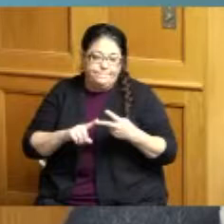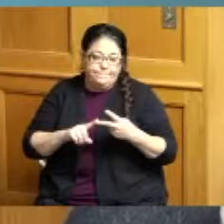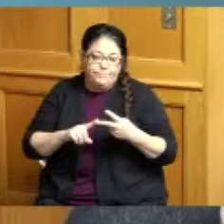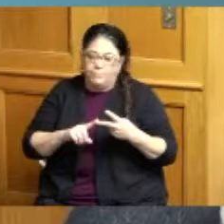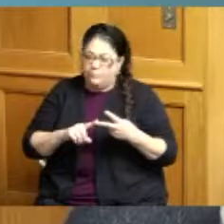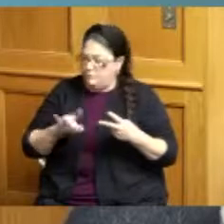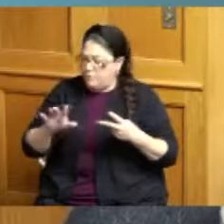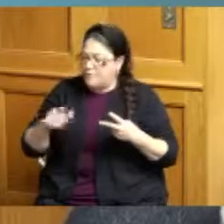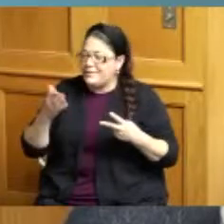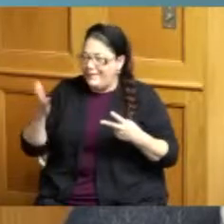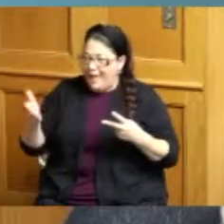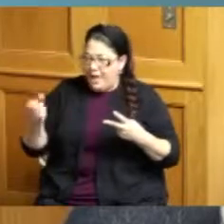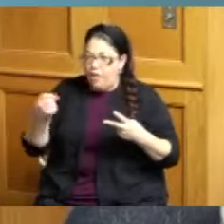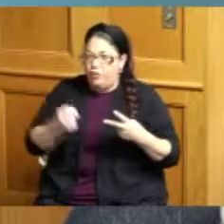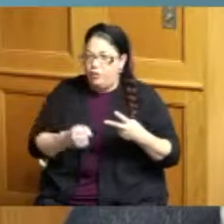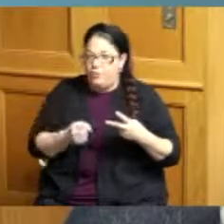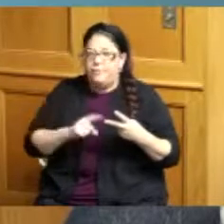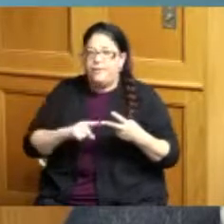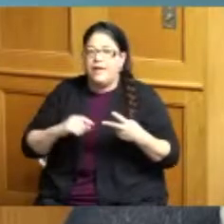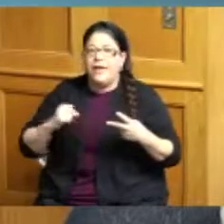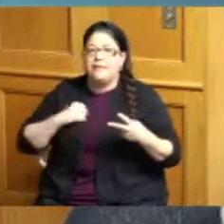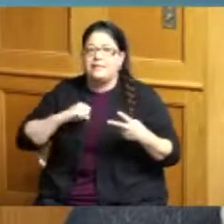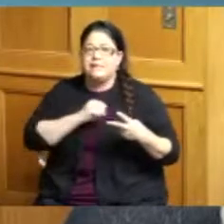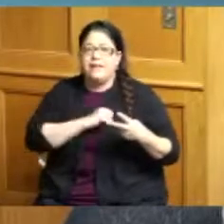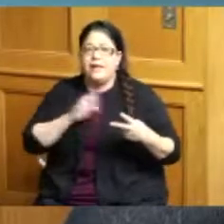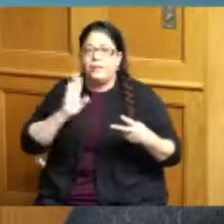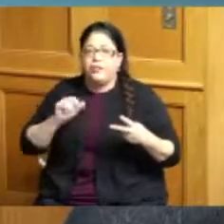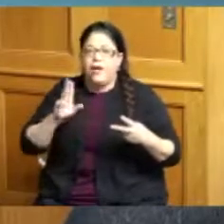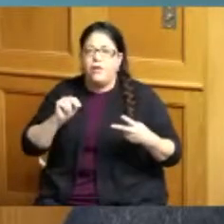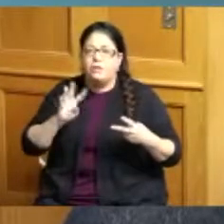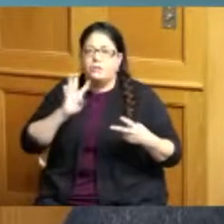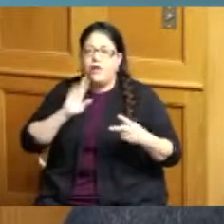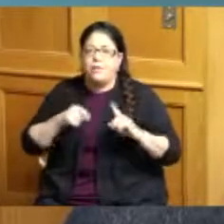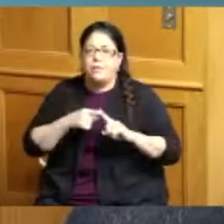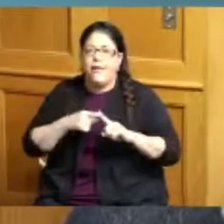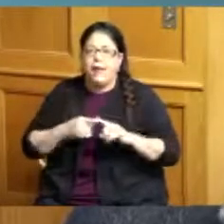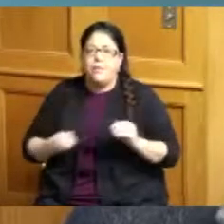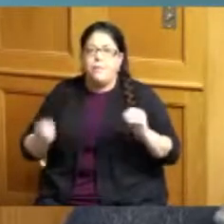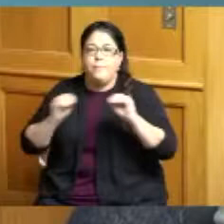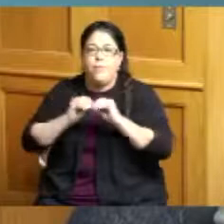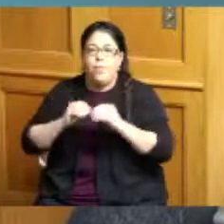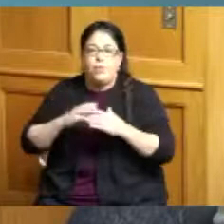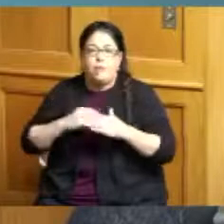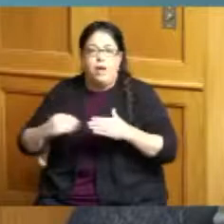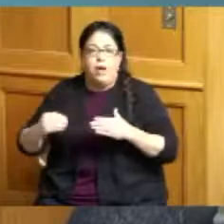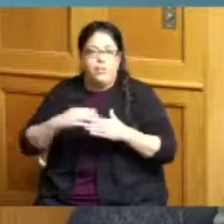was there and Senator Brown talked about more all these dollars that's coming because of the